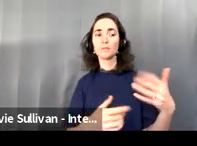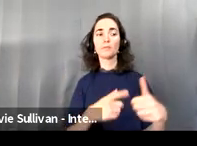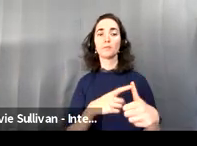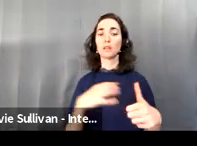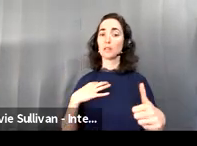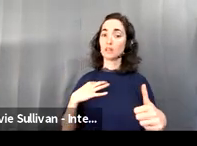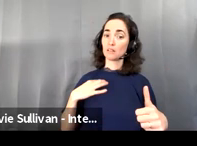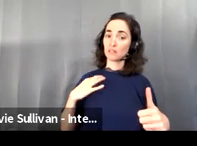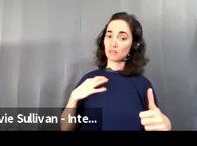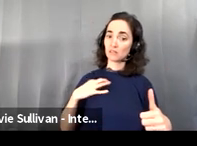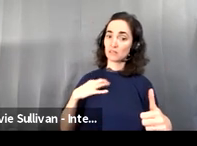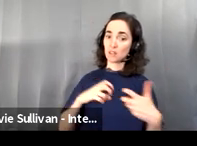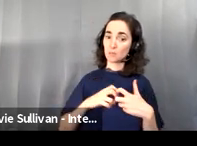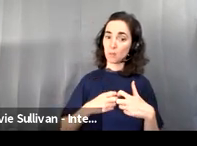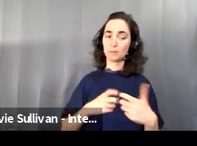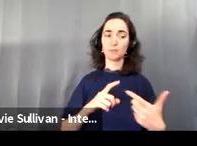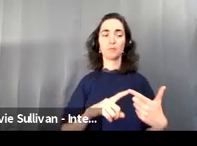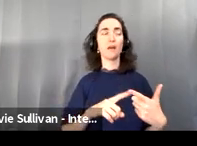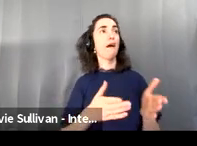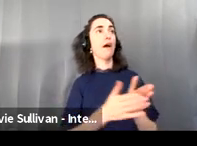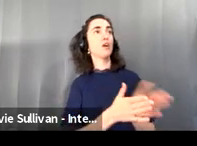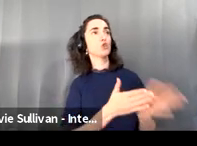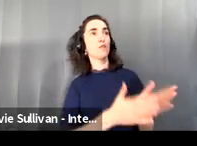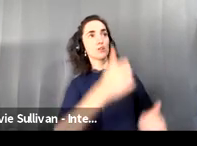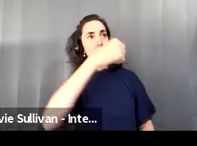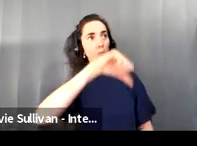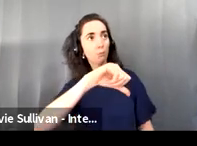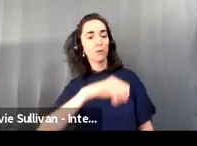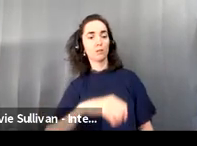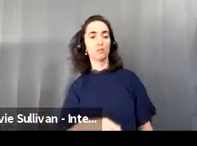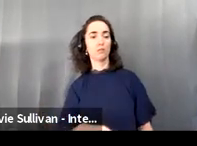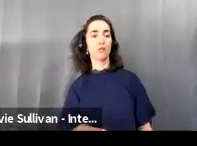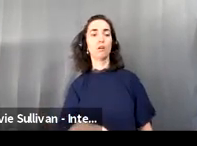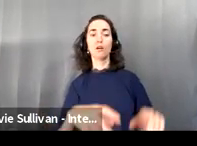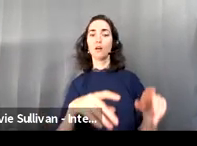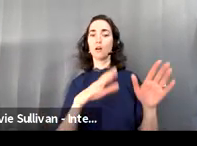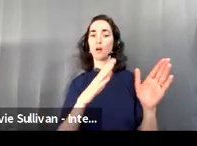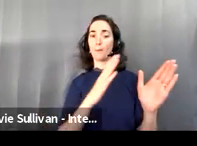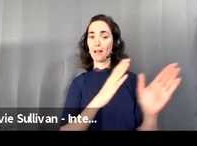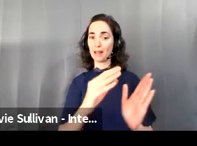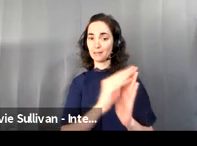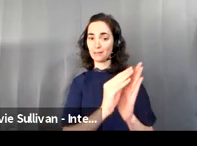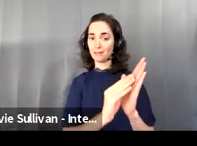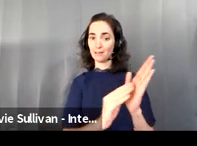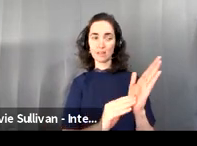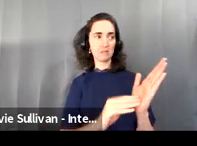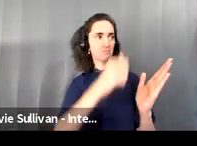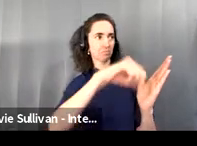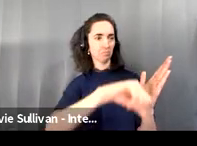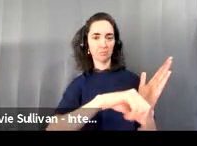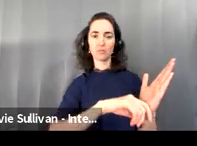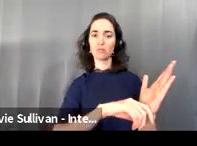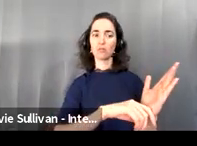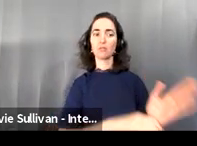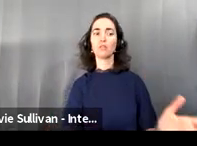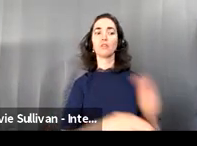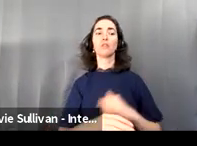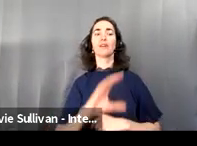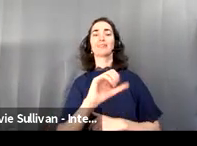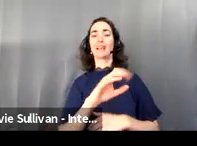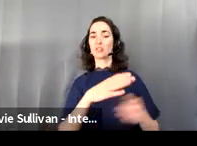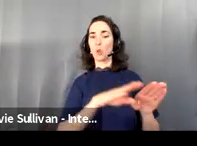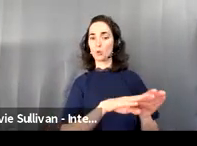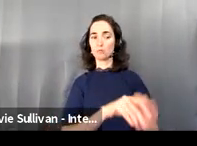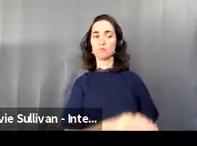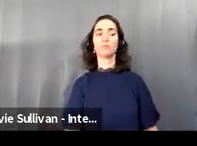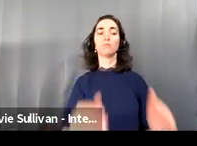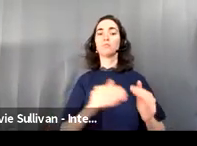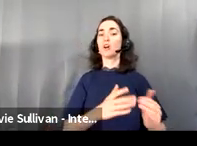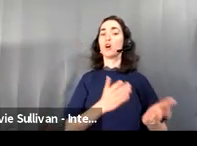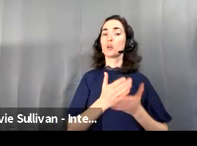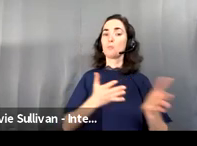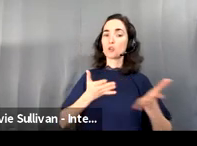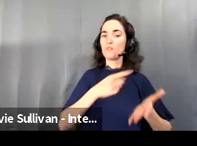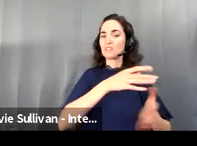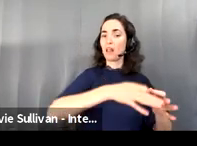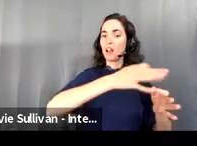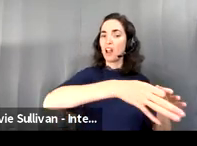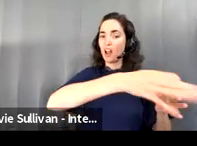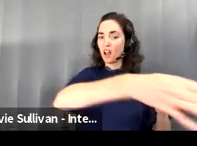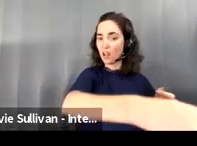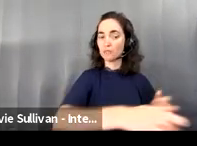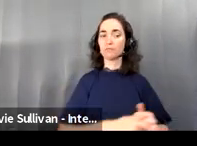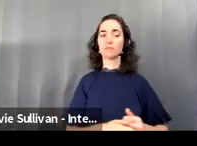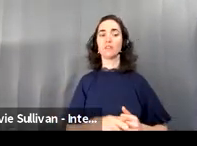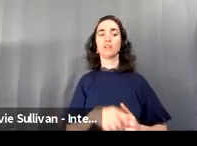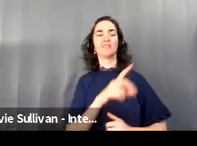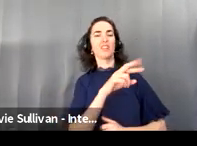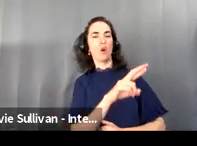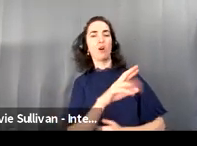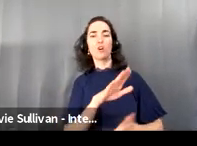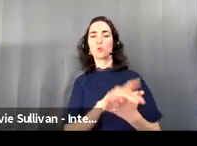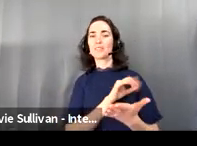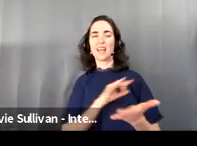Denial of requested services and our services listed in the individualized plan for employment and case closure delay in services, poor communication with VR, our school staff.